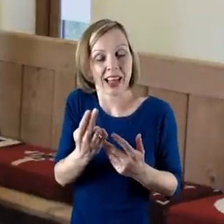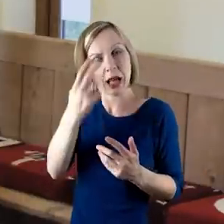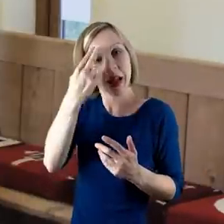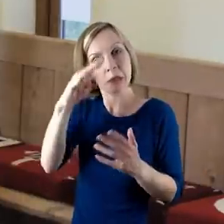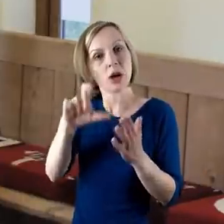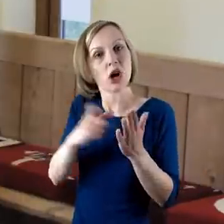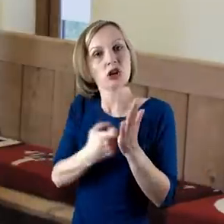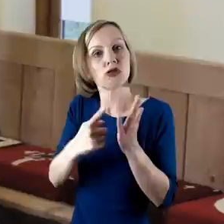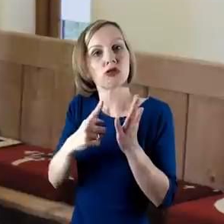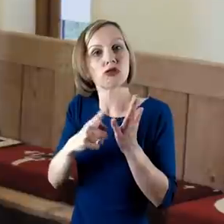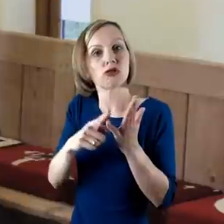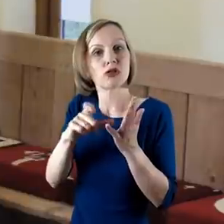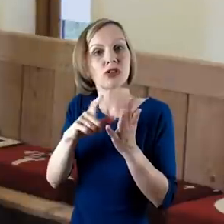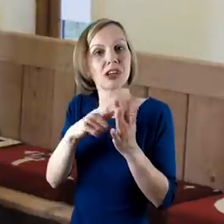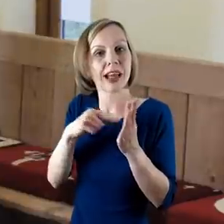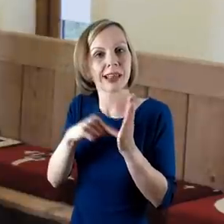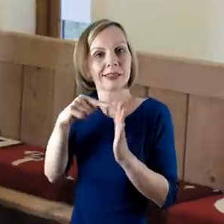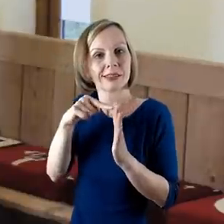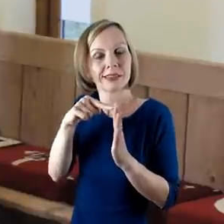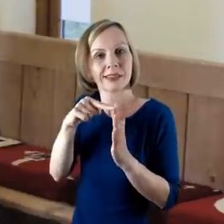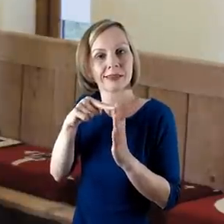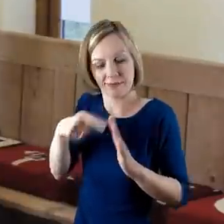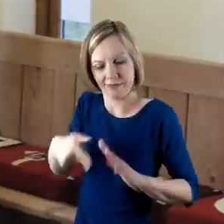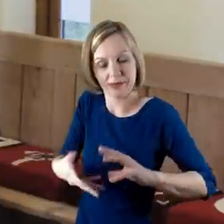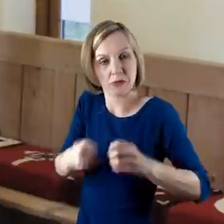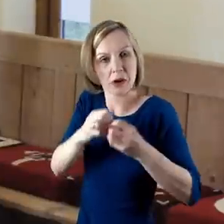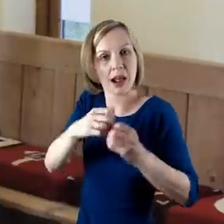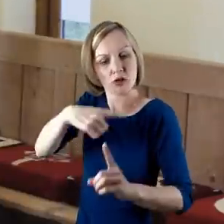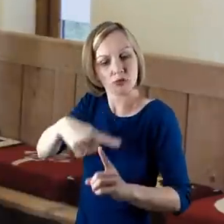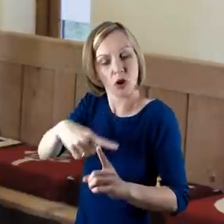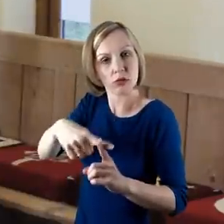Now, within my own body, I carry a reminder of Jesus